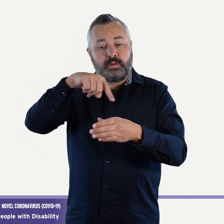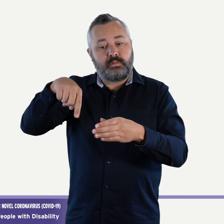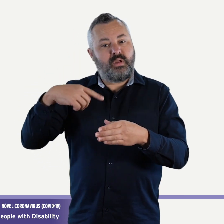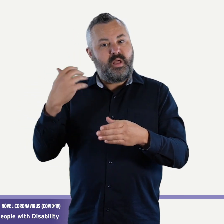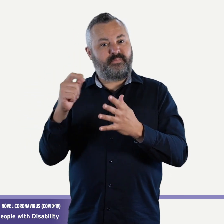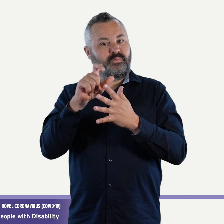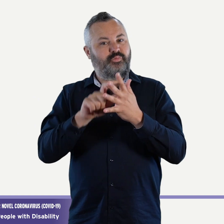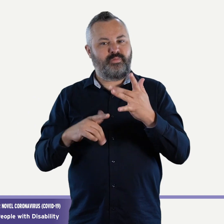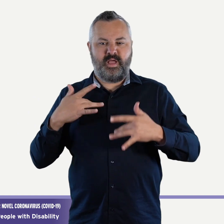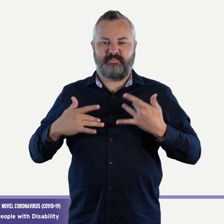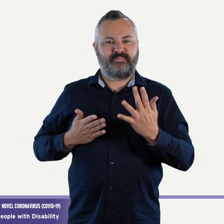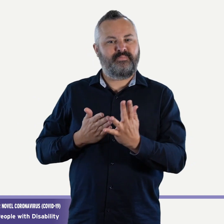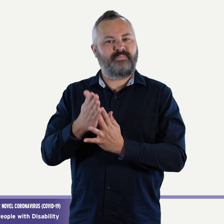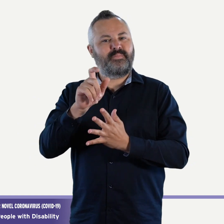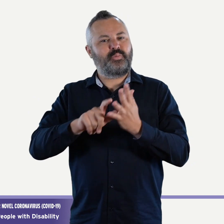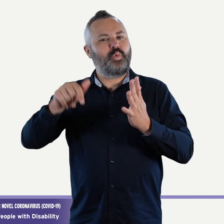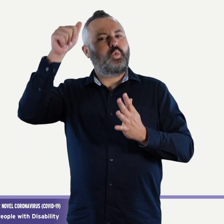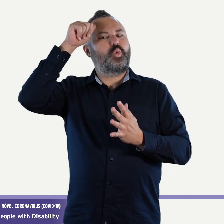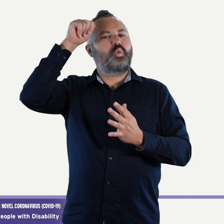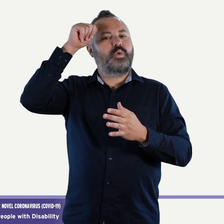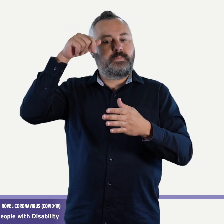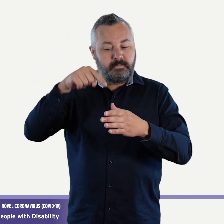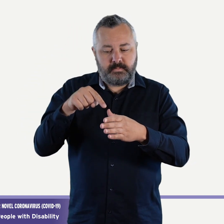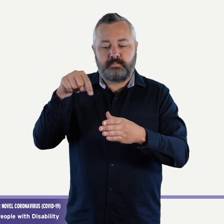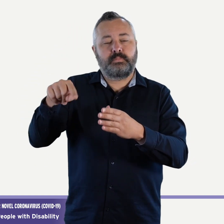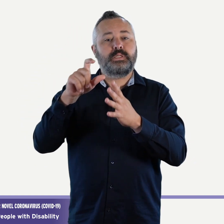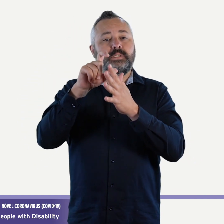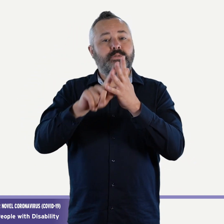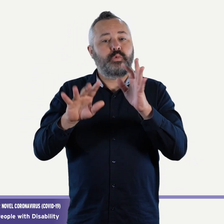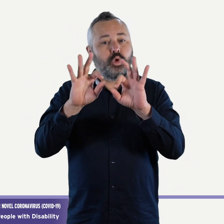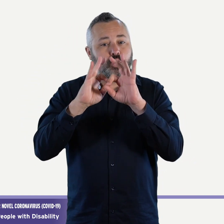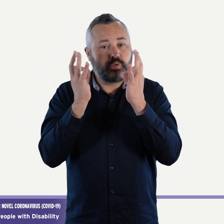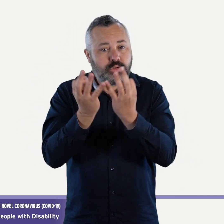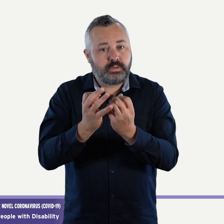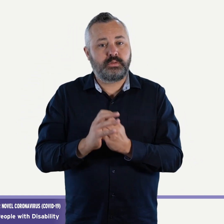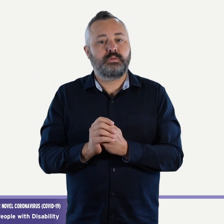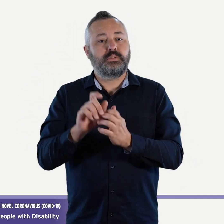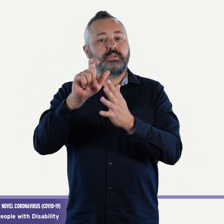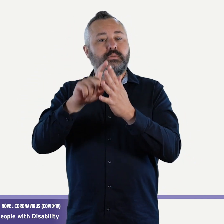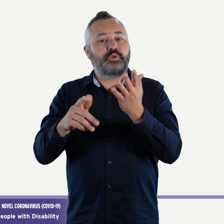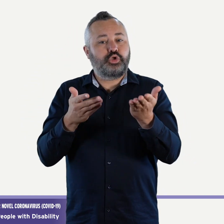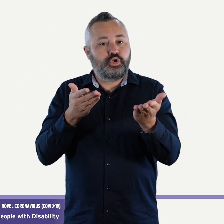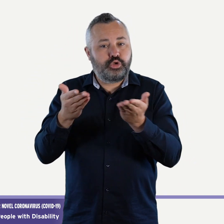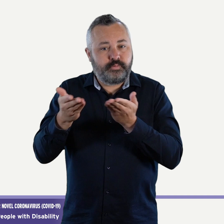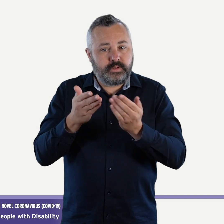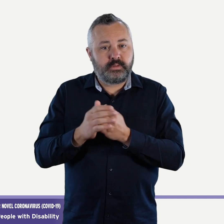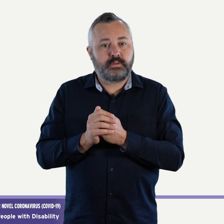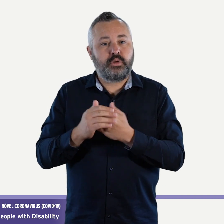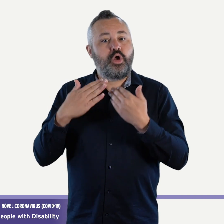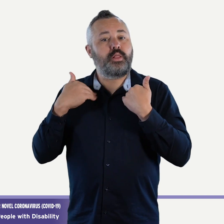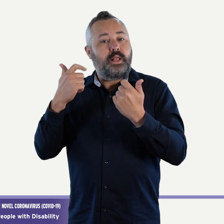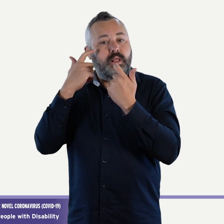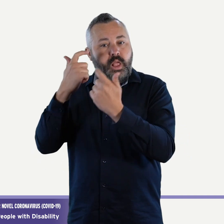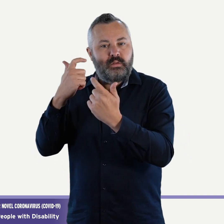lived experience, Disabled Peoples Organisations, the disability service sector, the health care sector including medical practitioners and nursing,